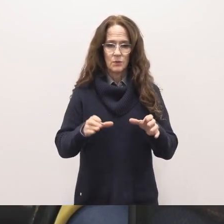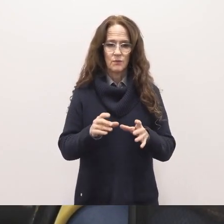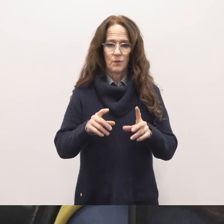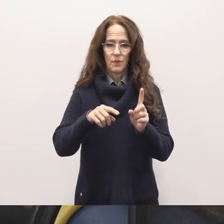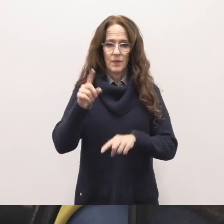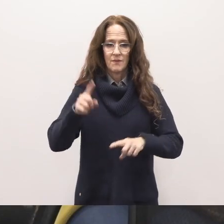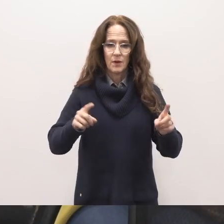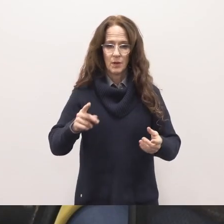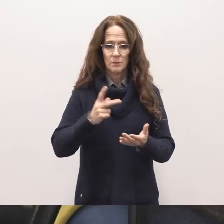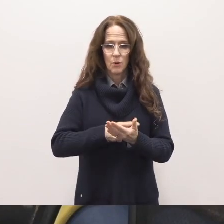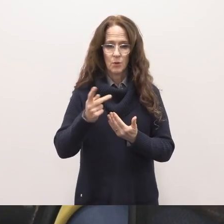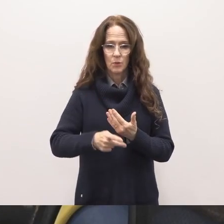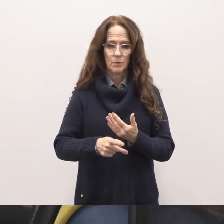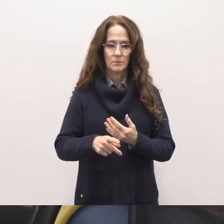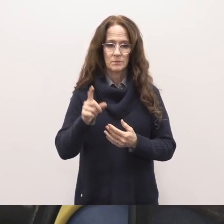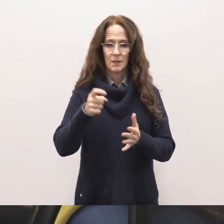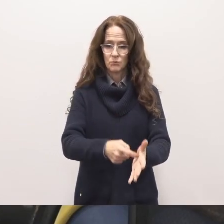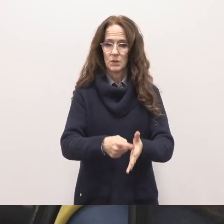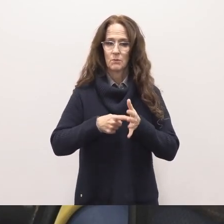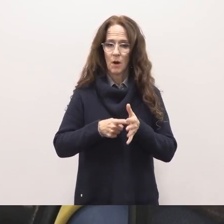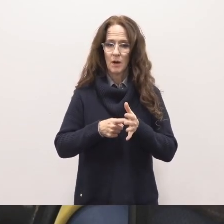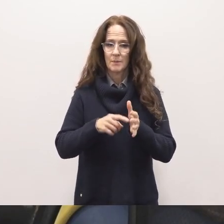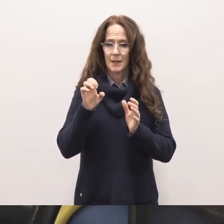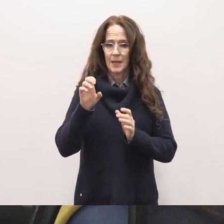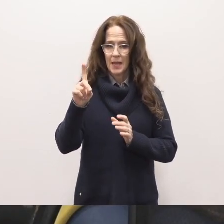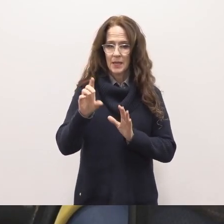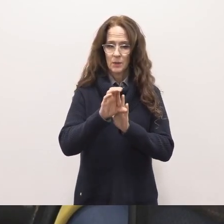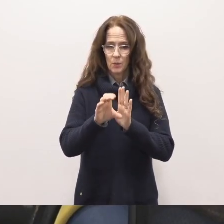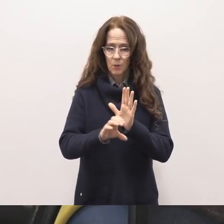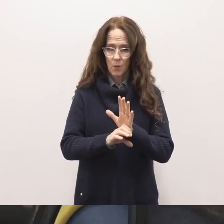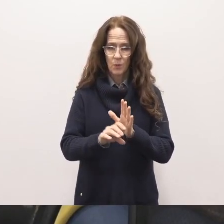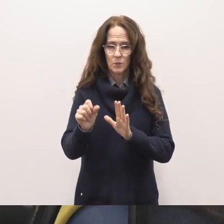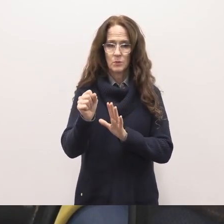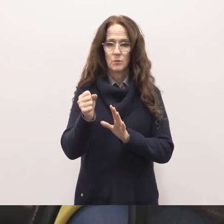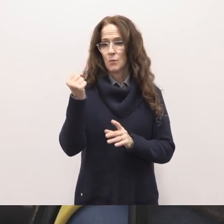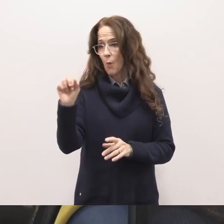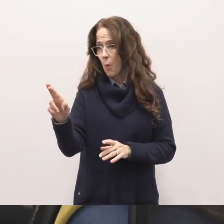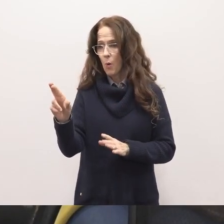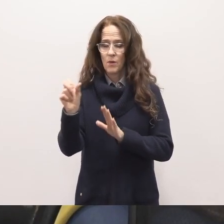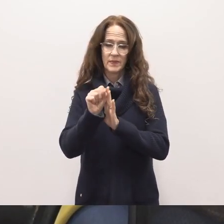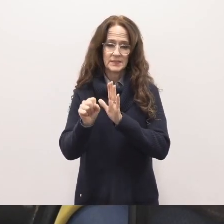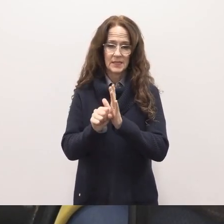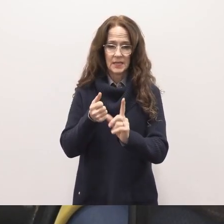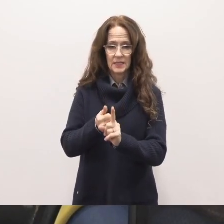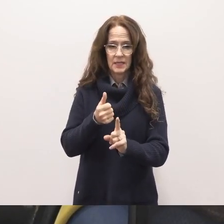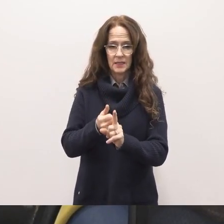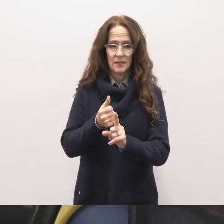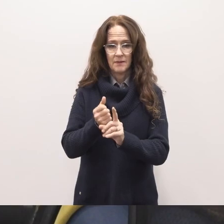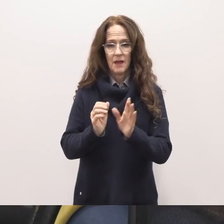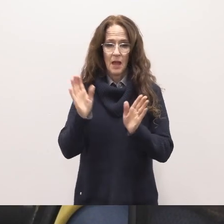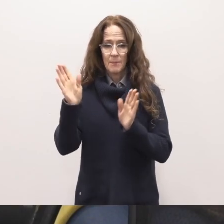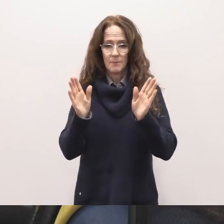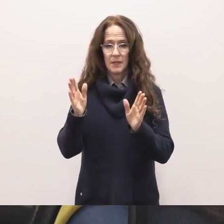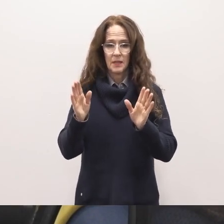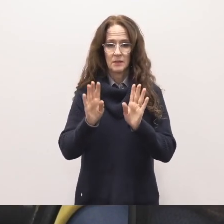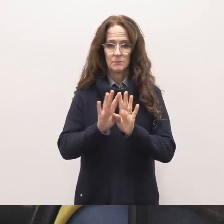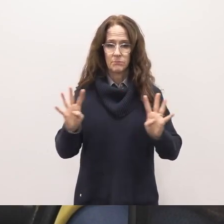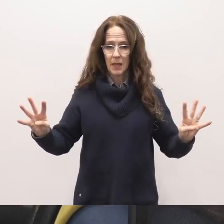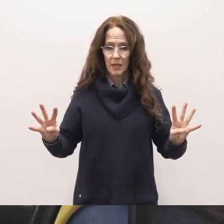that are either mandated by Education Code or that the state, their education audit appeals panel puts out this guide every year.